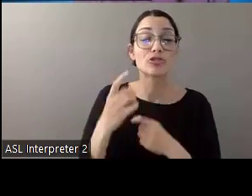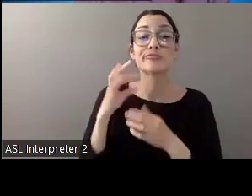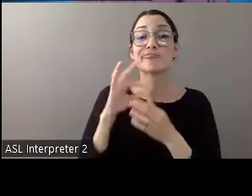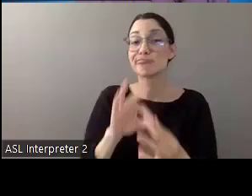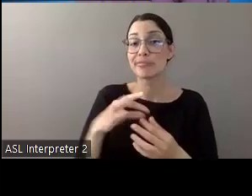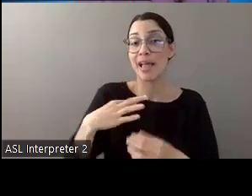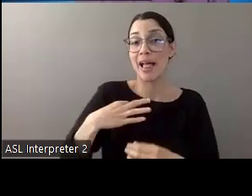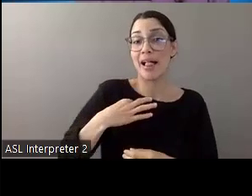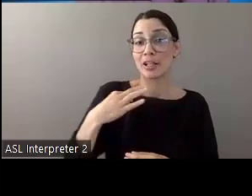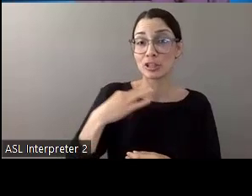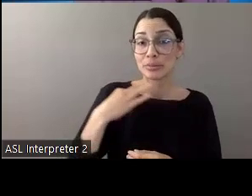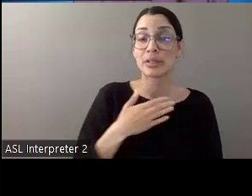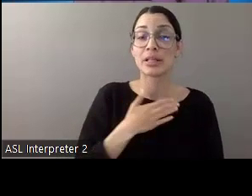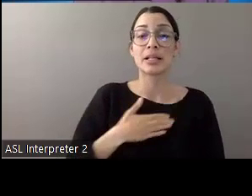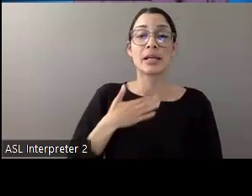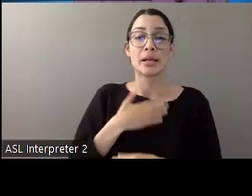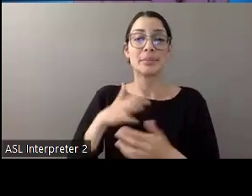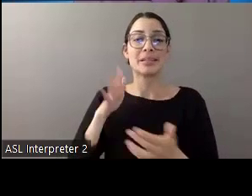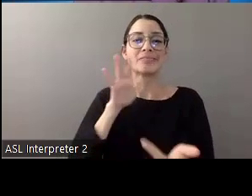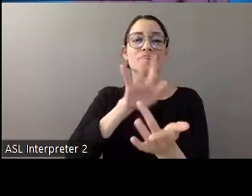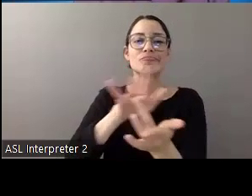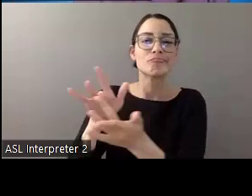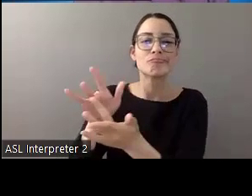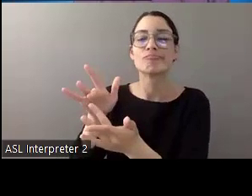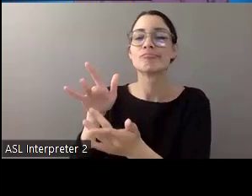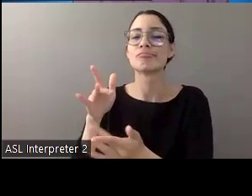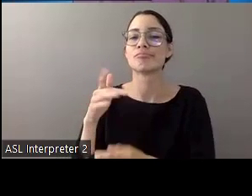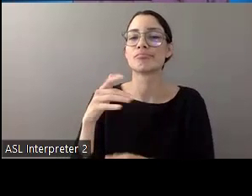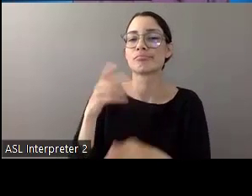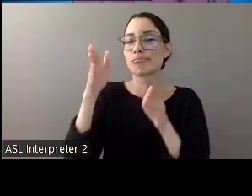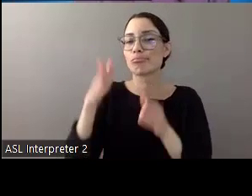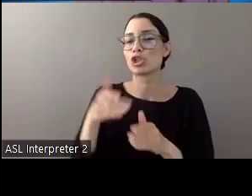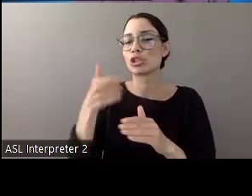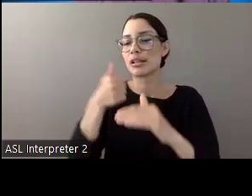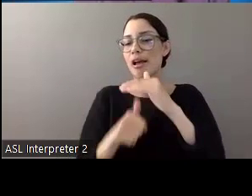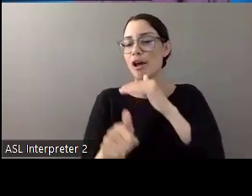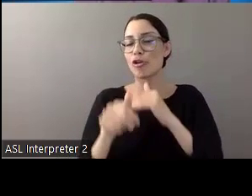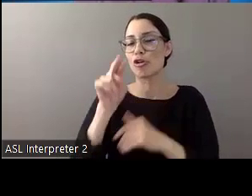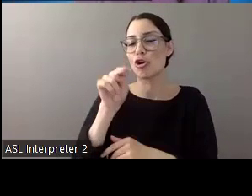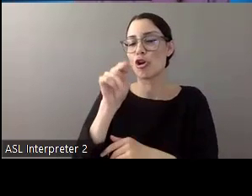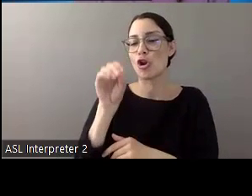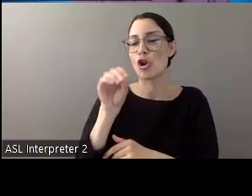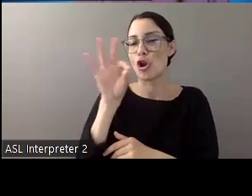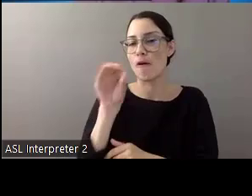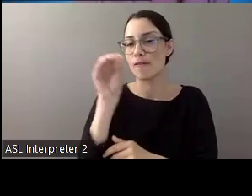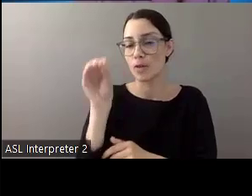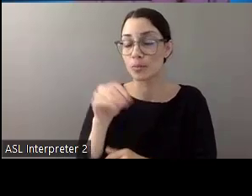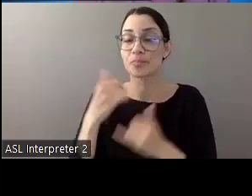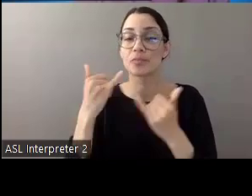listed in the NOFO, and we're happy to help. And now, I'll pass it over to my colleague, Dr. Anne Gershenson,